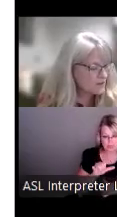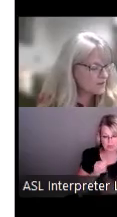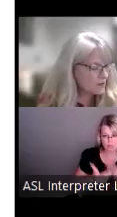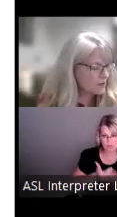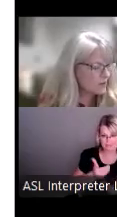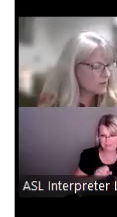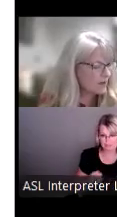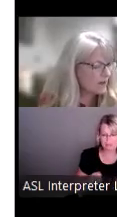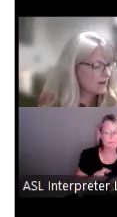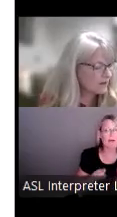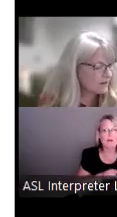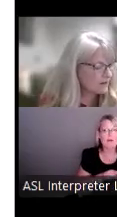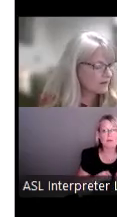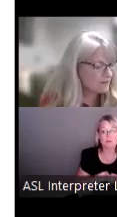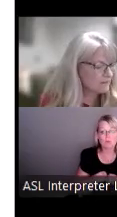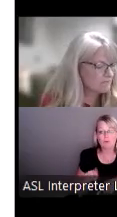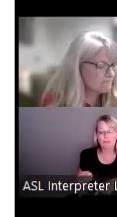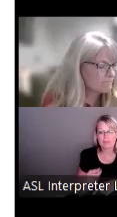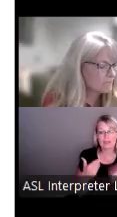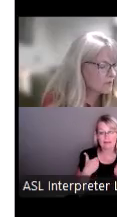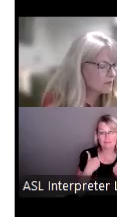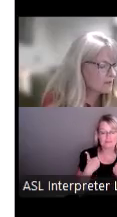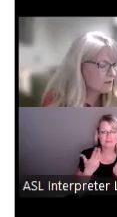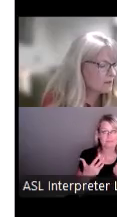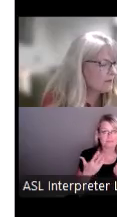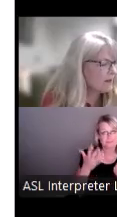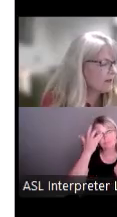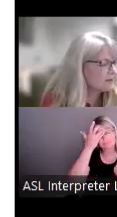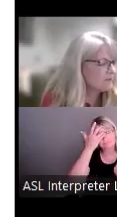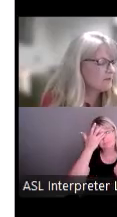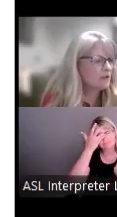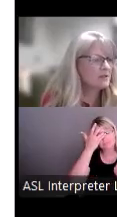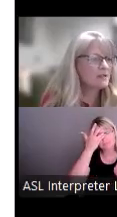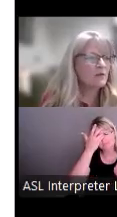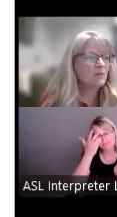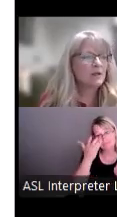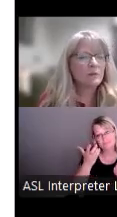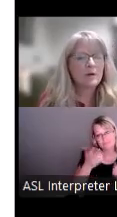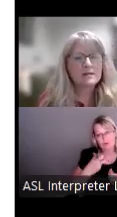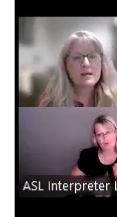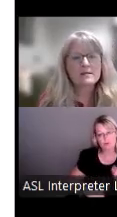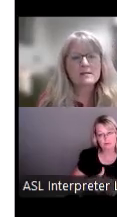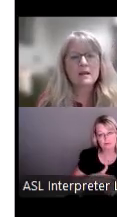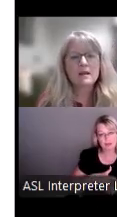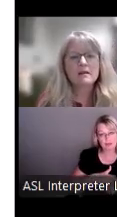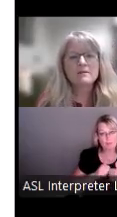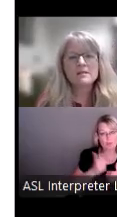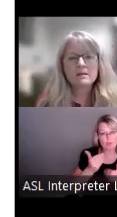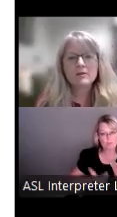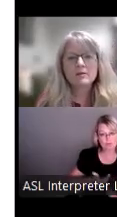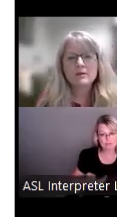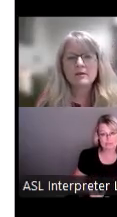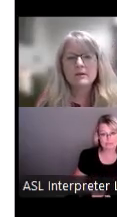also had, they had difficulty with processing vestibular